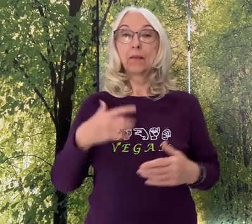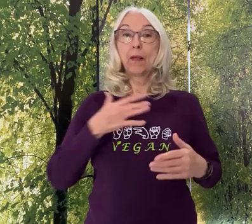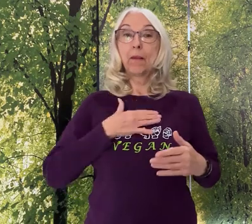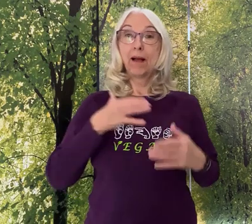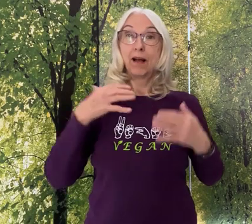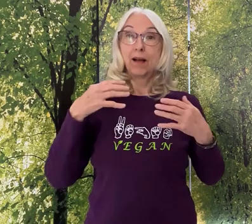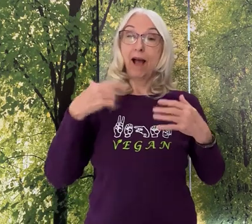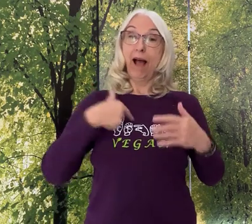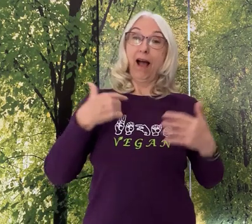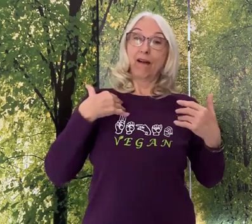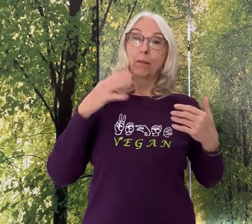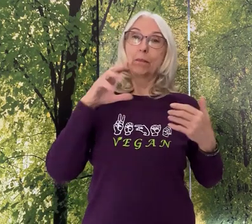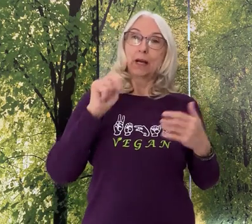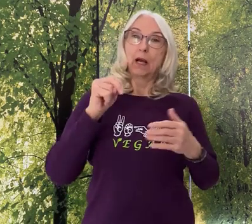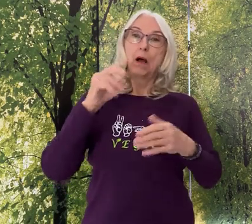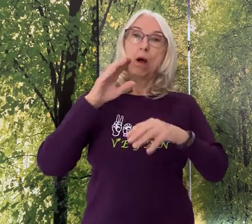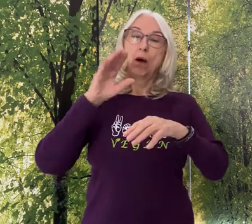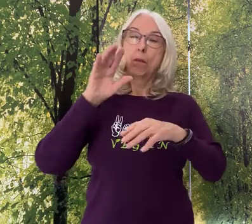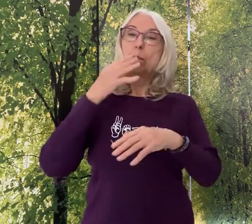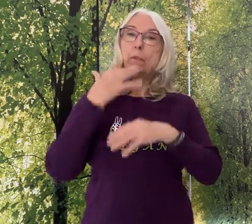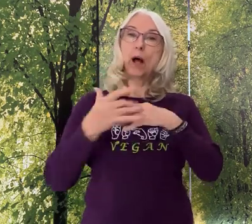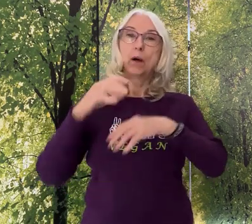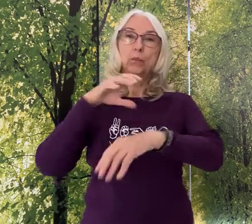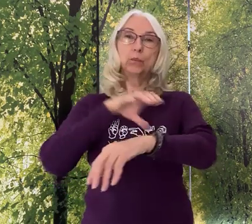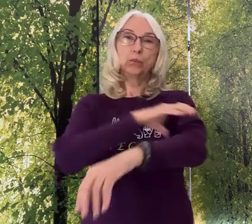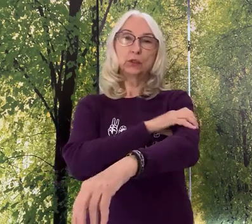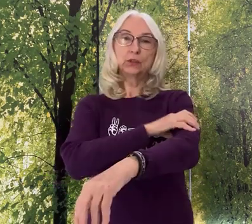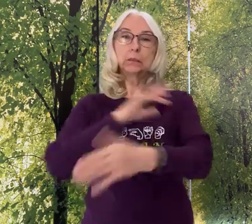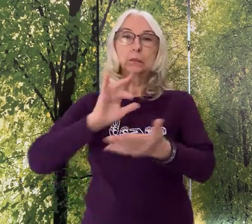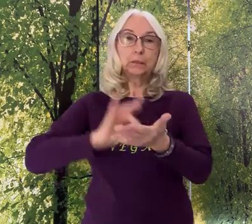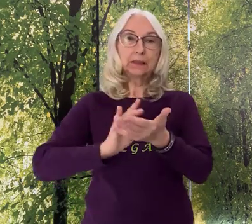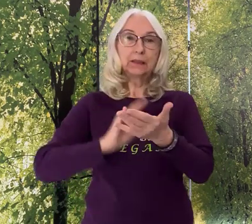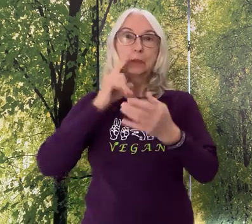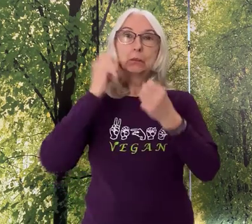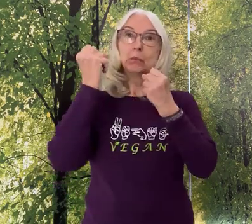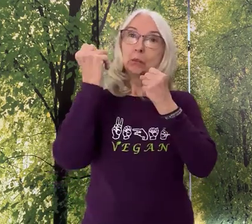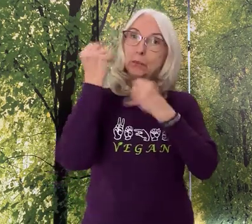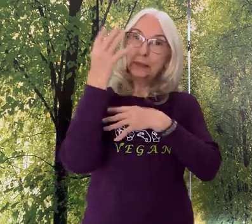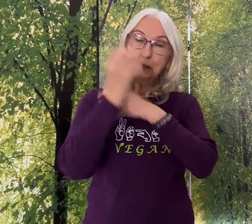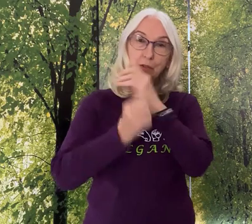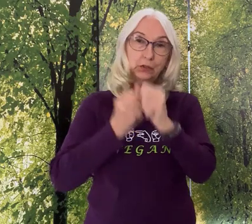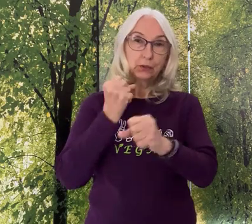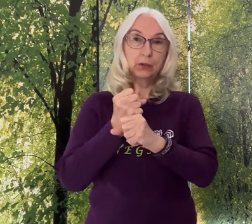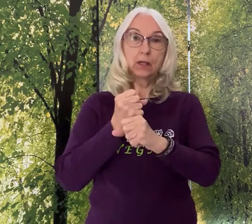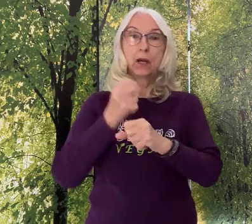I had been on blood pressure meds for many years,